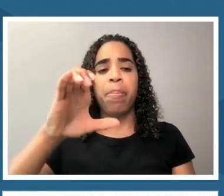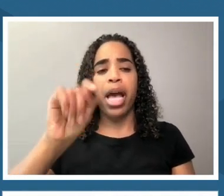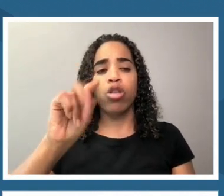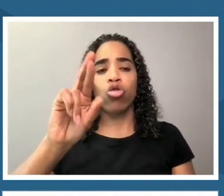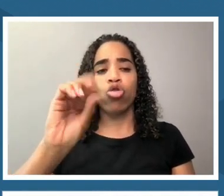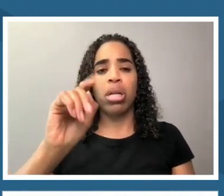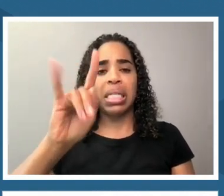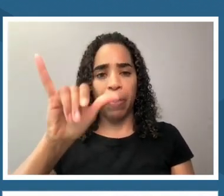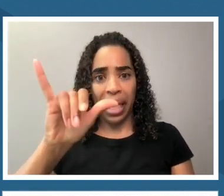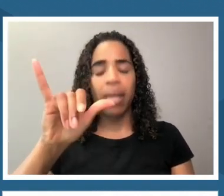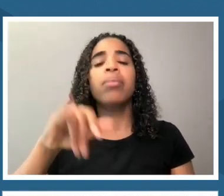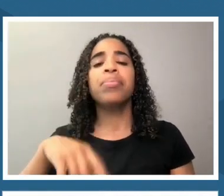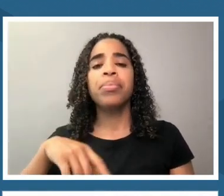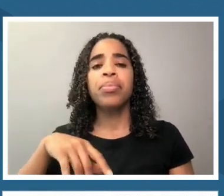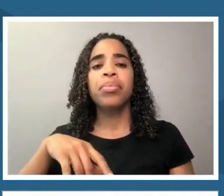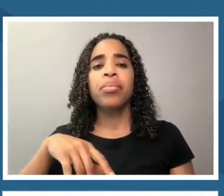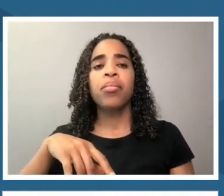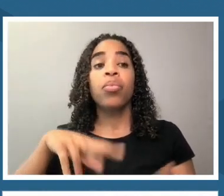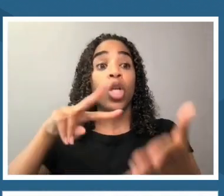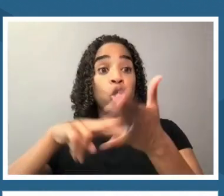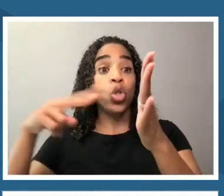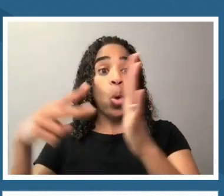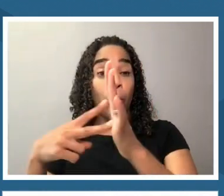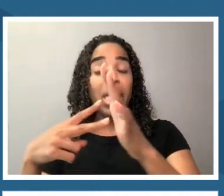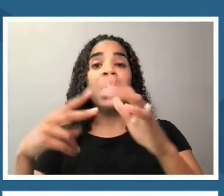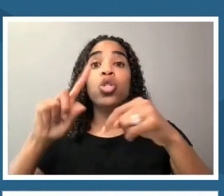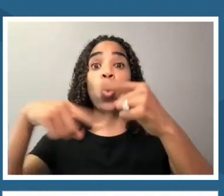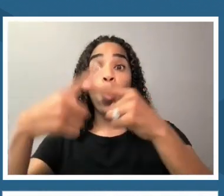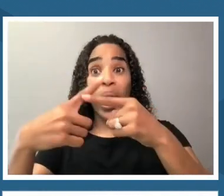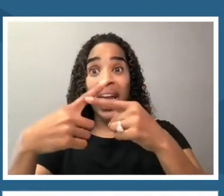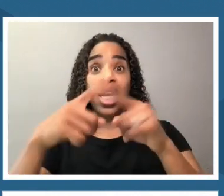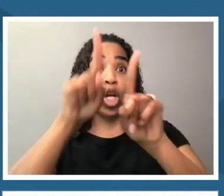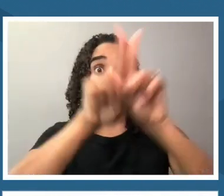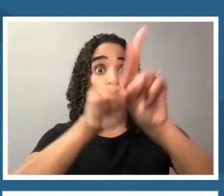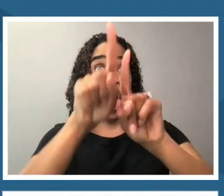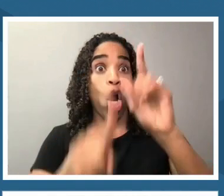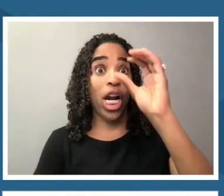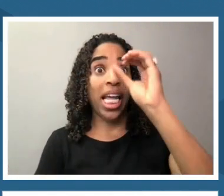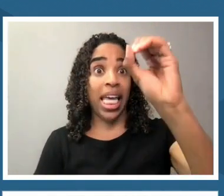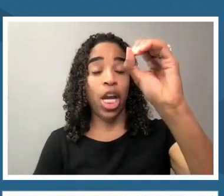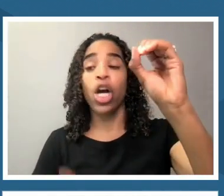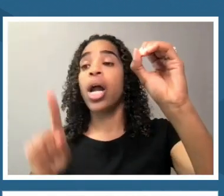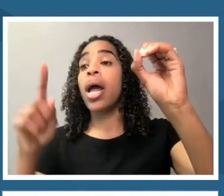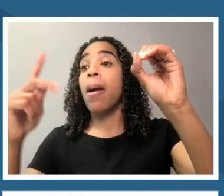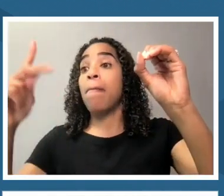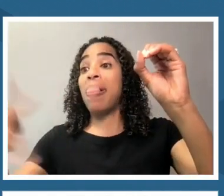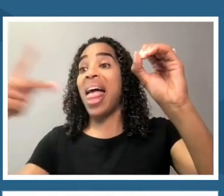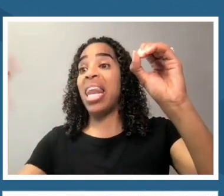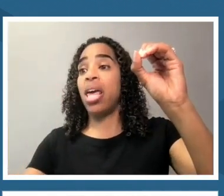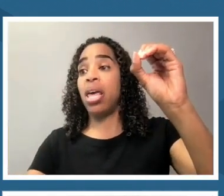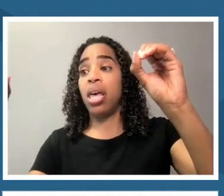the planet is going in front of the star so you can basically see the light from